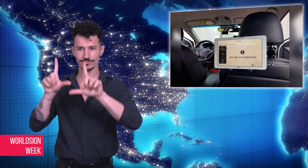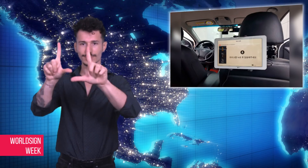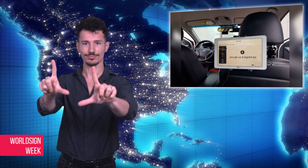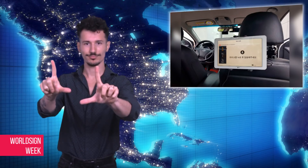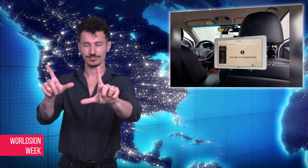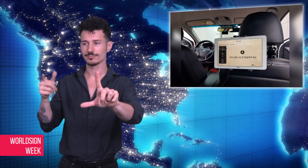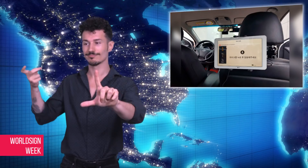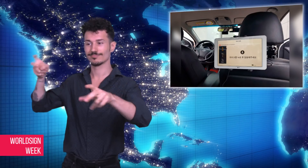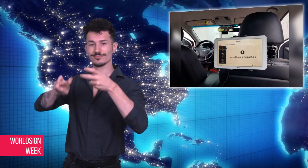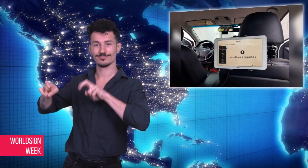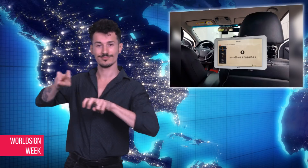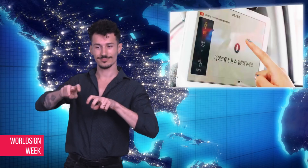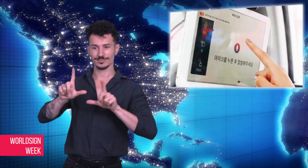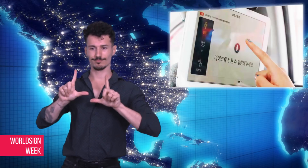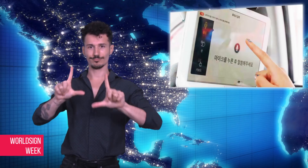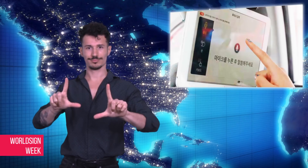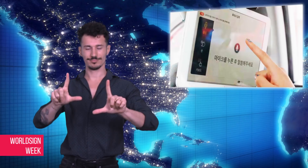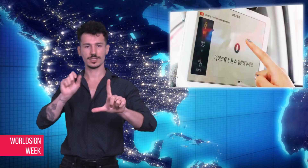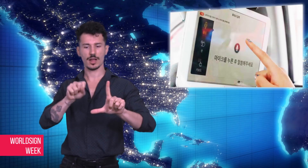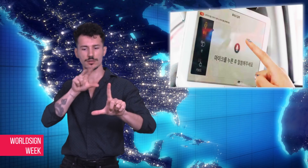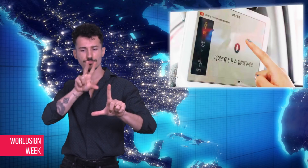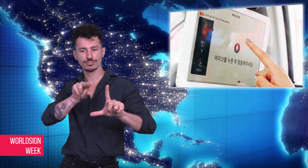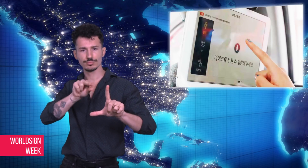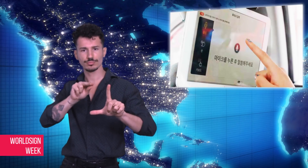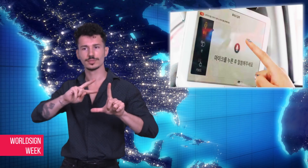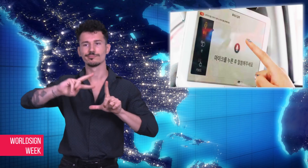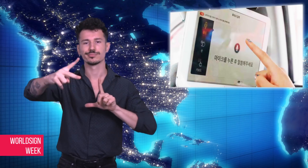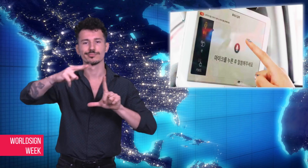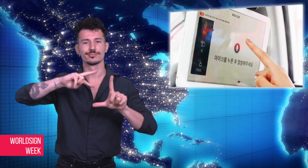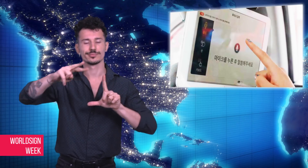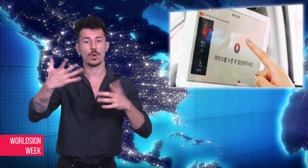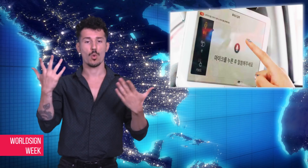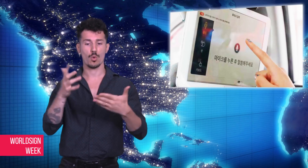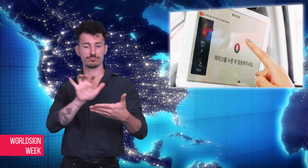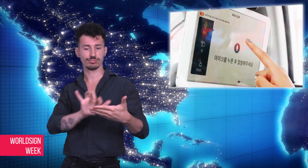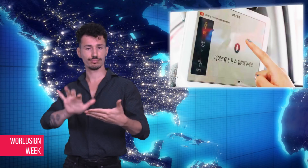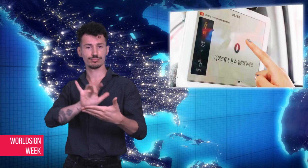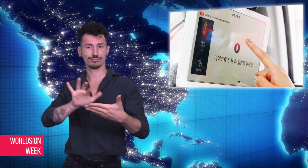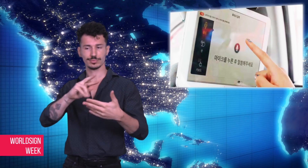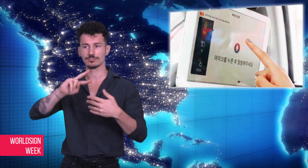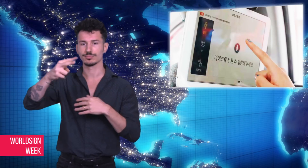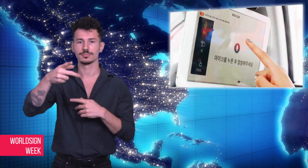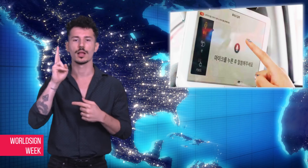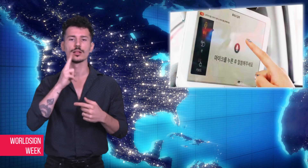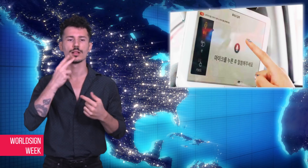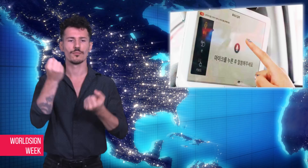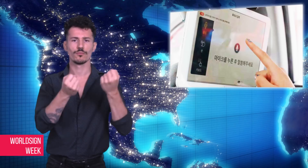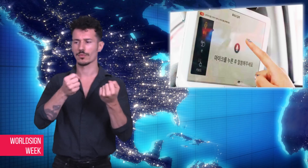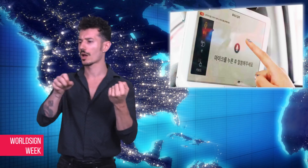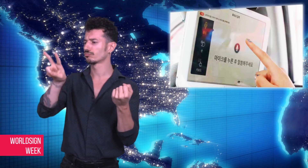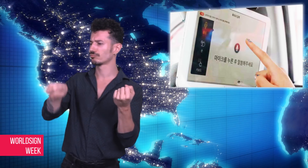voice recognition, or type the destination. Drivers respond with